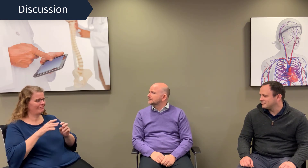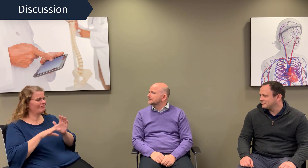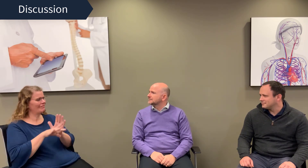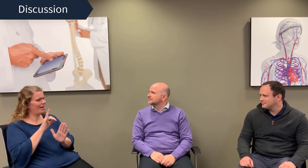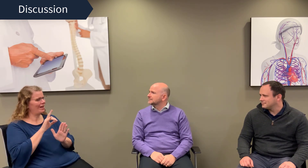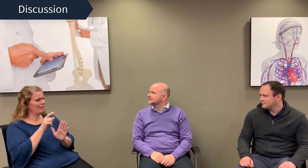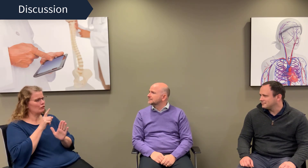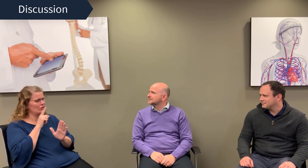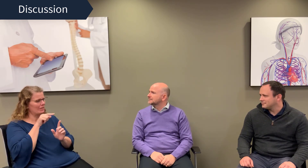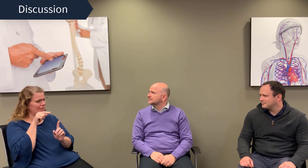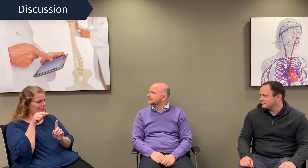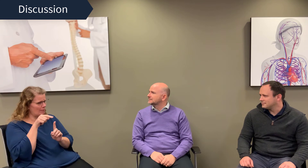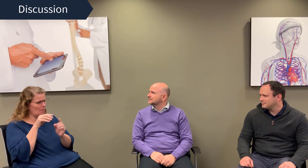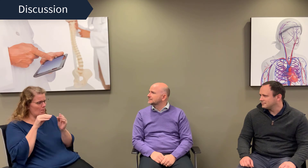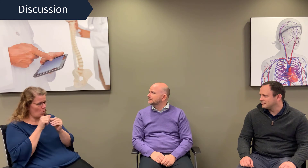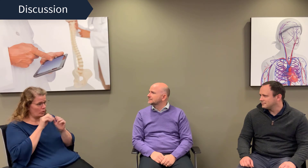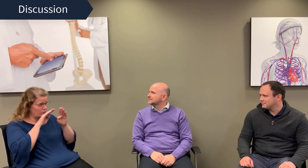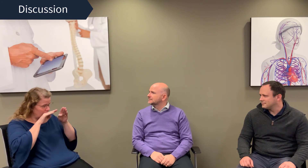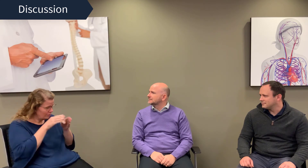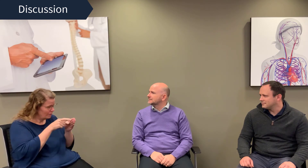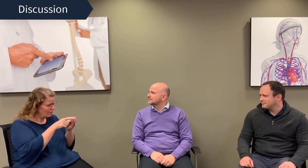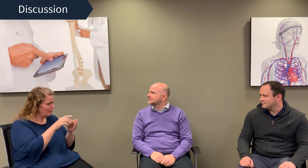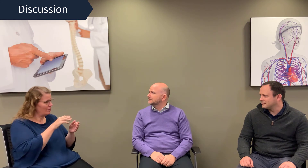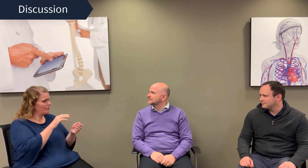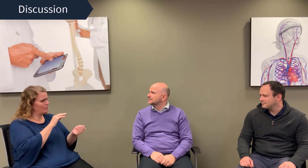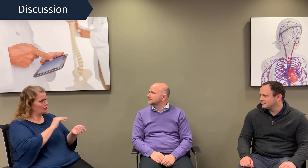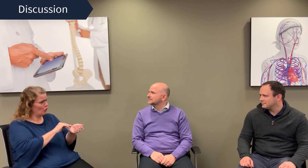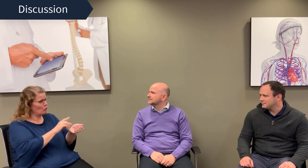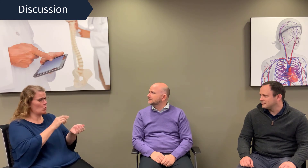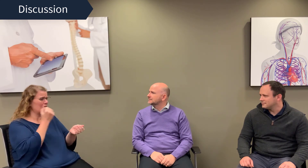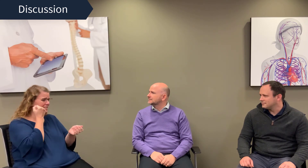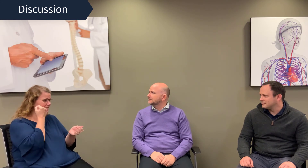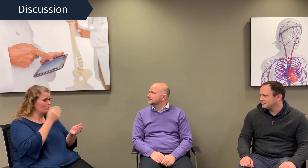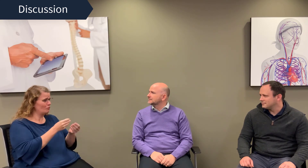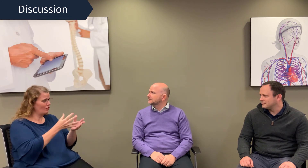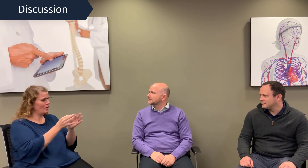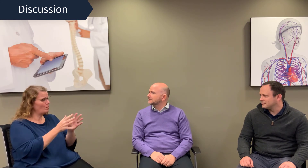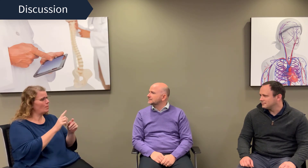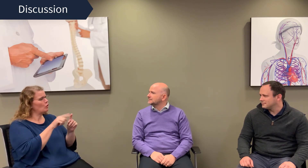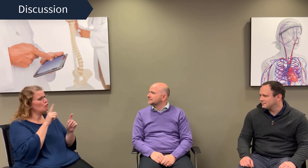clinics take a more holistic approach to education regarding the obligation to